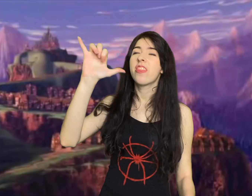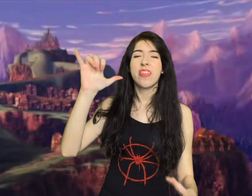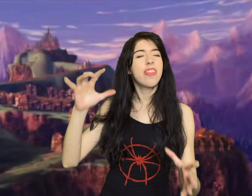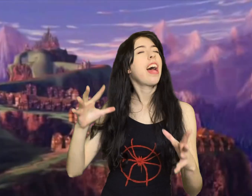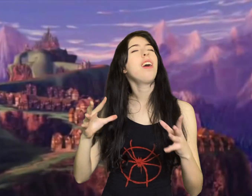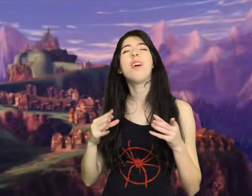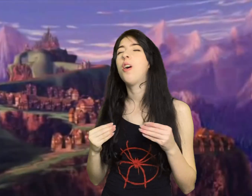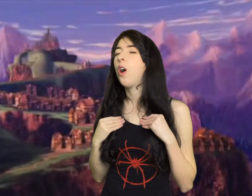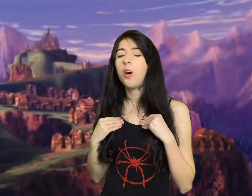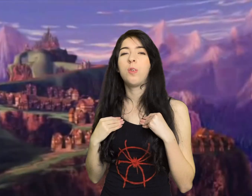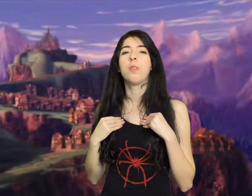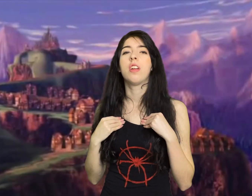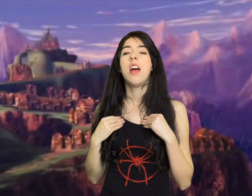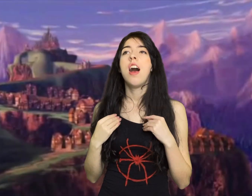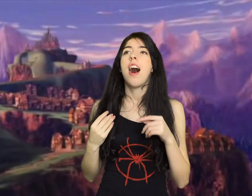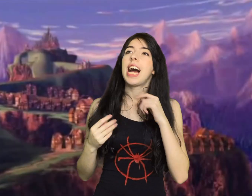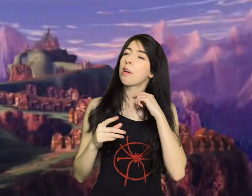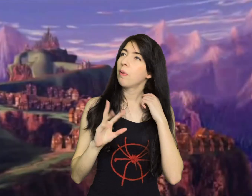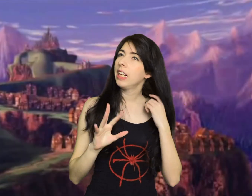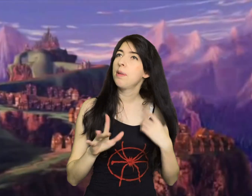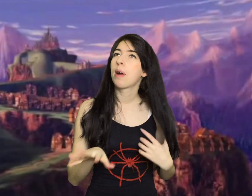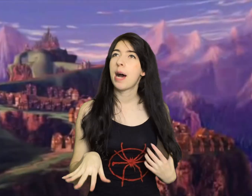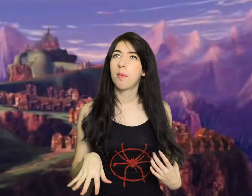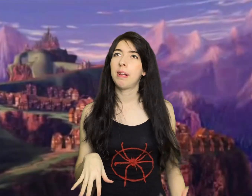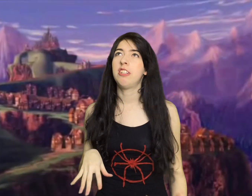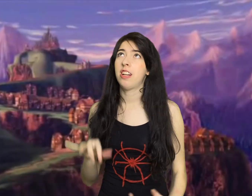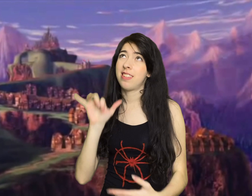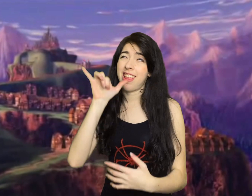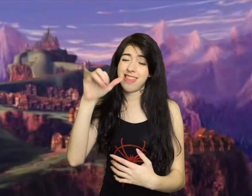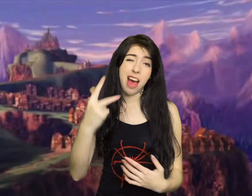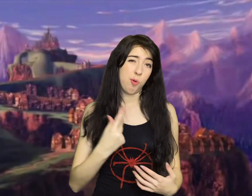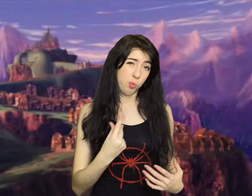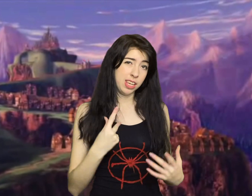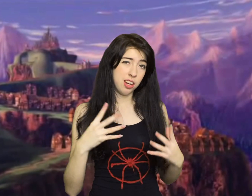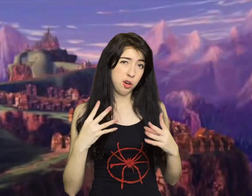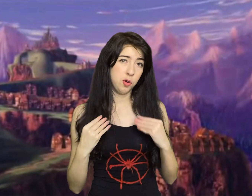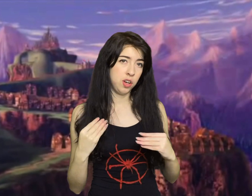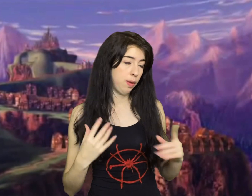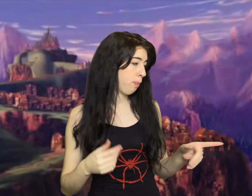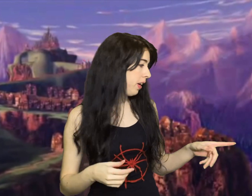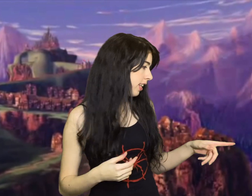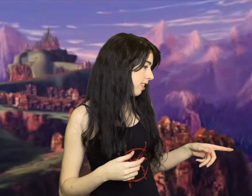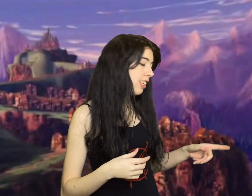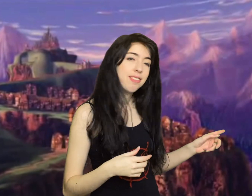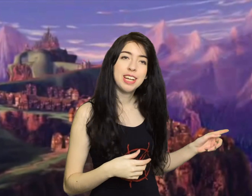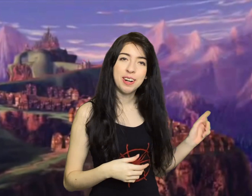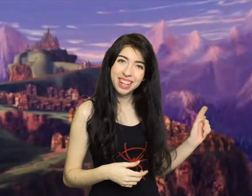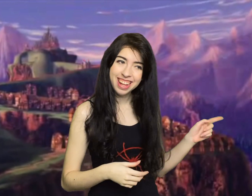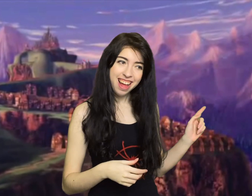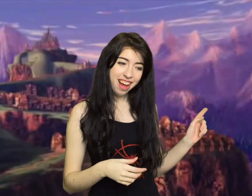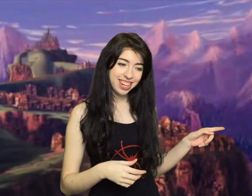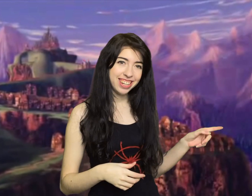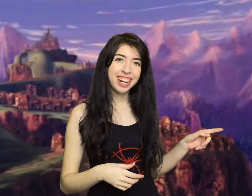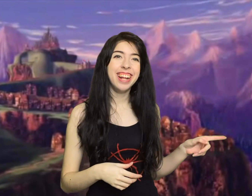THAT OWN i really probably should have said THAT WE OWN but i can see in the video i didn't